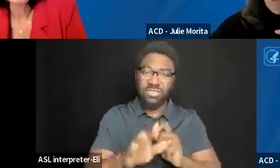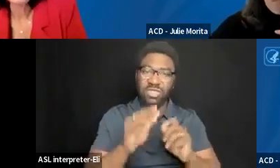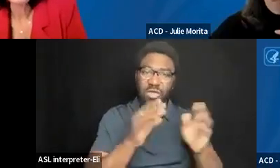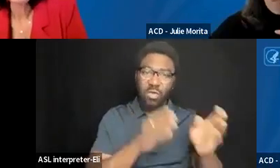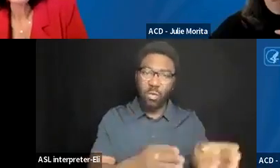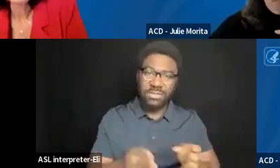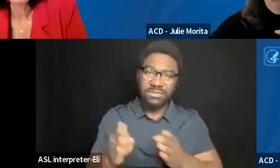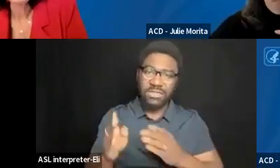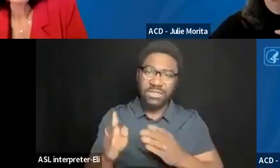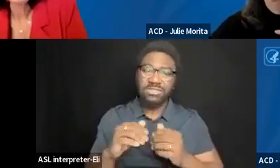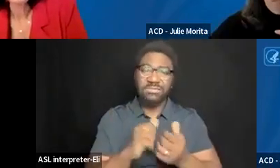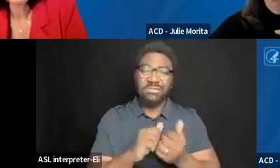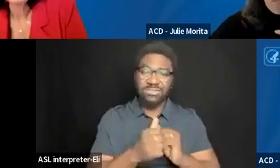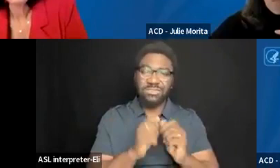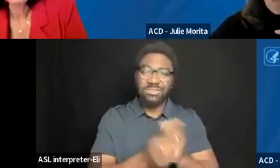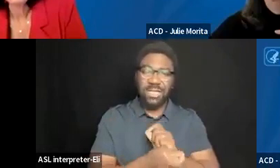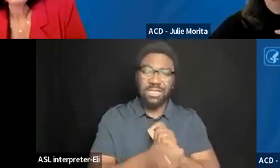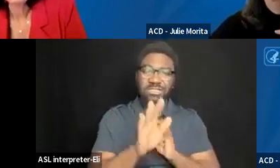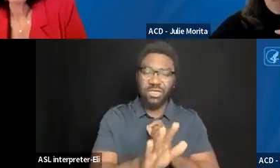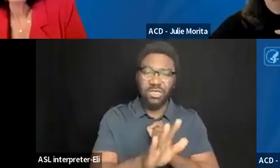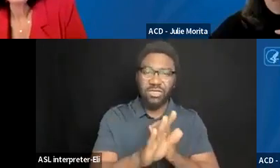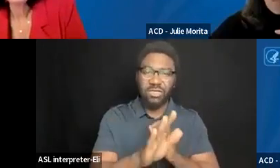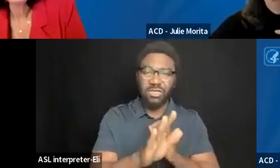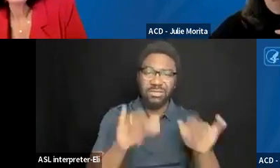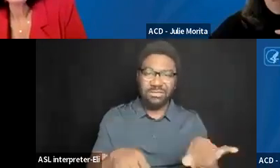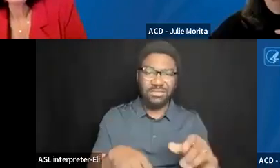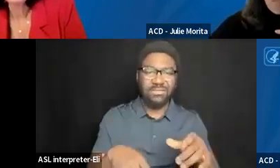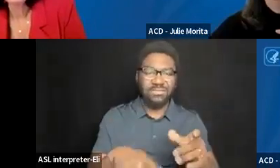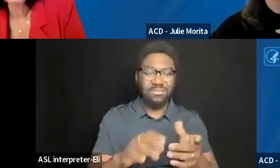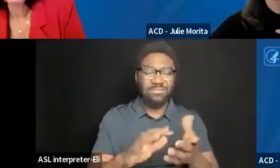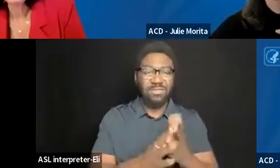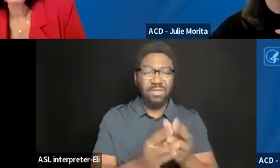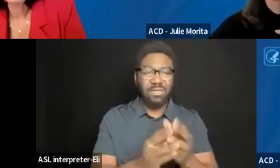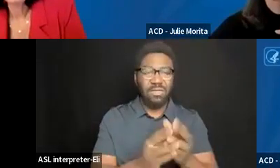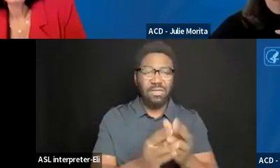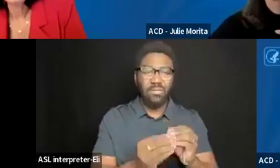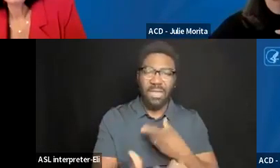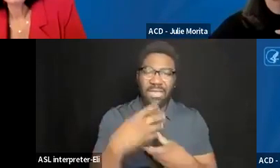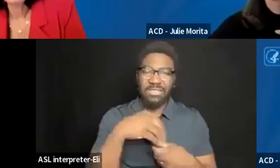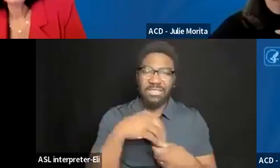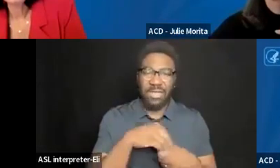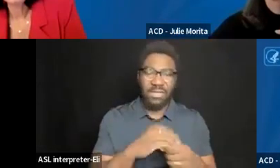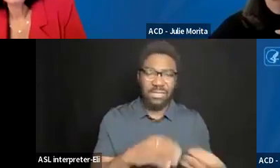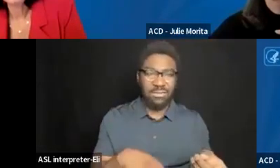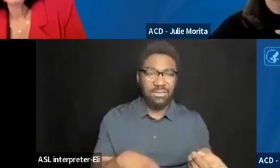I'll say, integrated way across the agency. That's going to take time and energy at the center level as well.